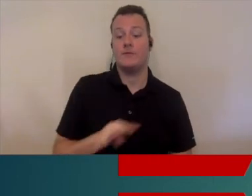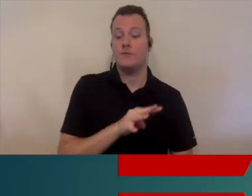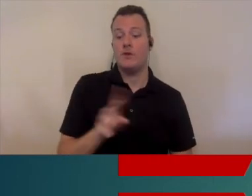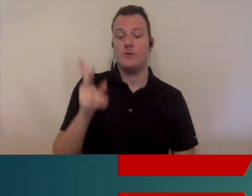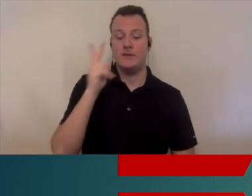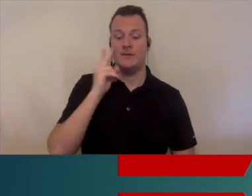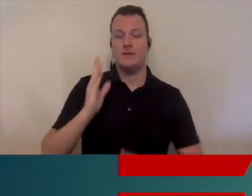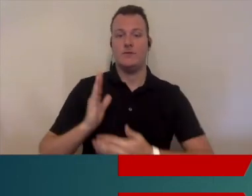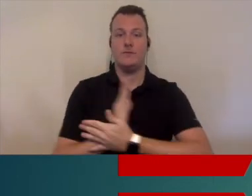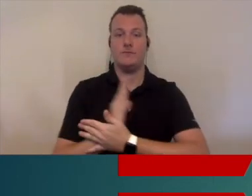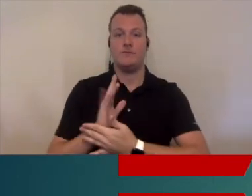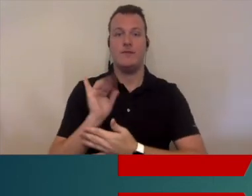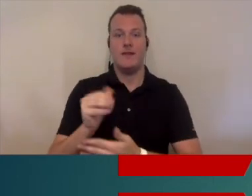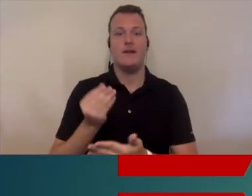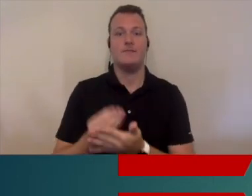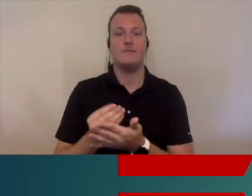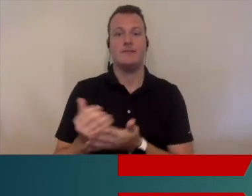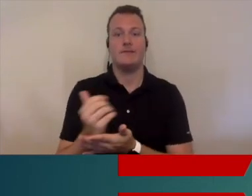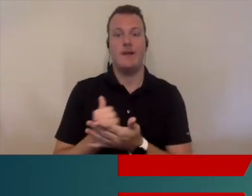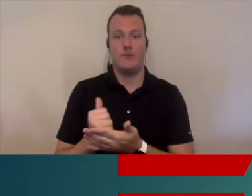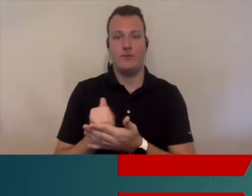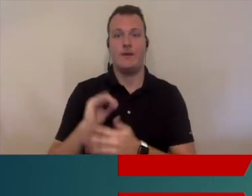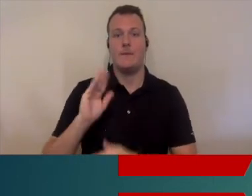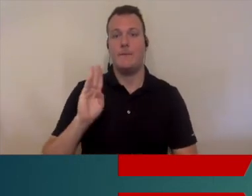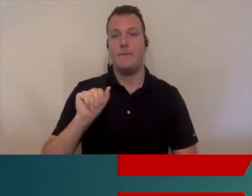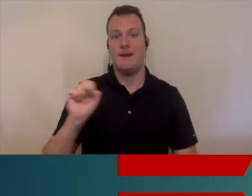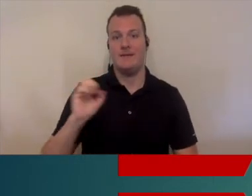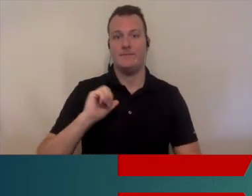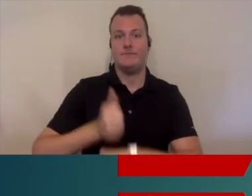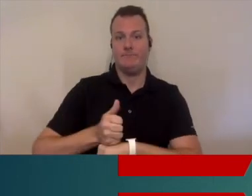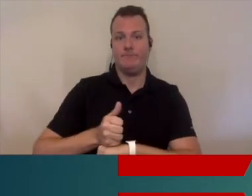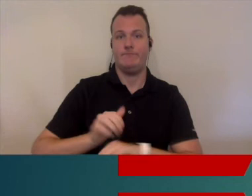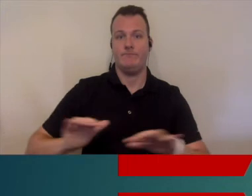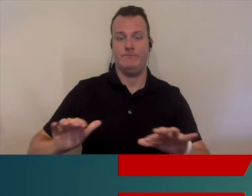a range for that salary base. Once you have that salary base, it's typically